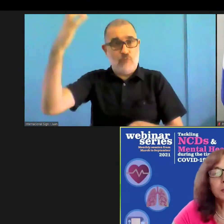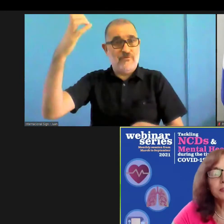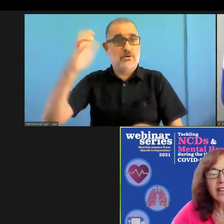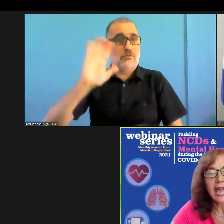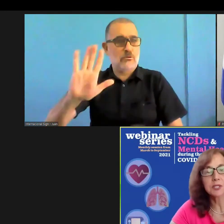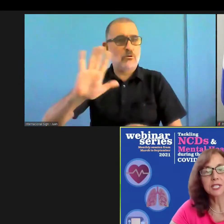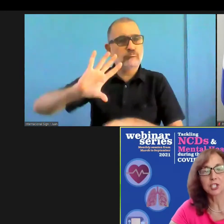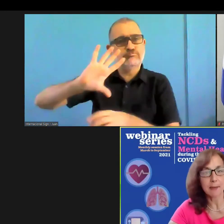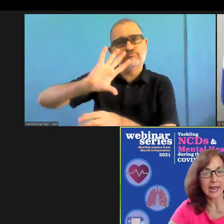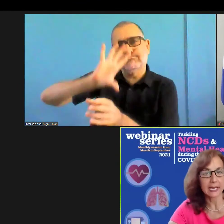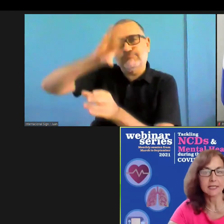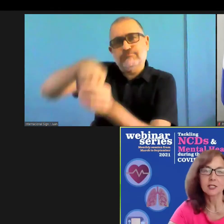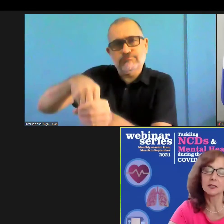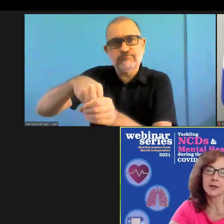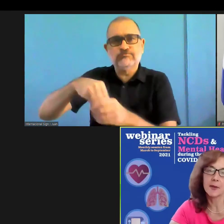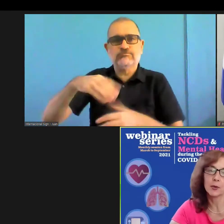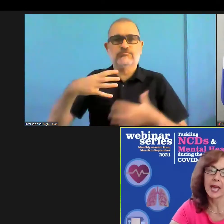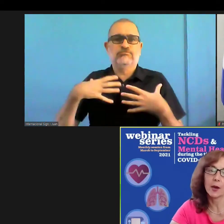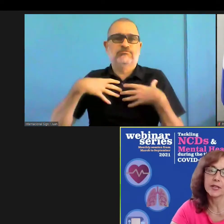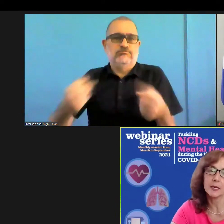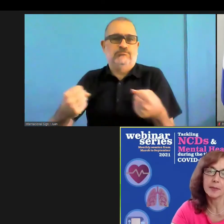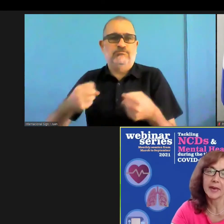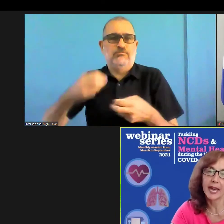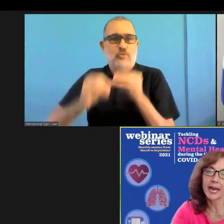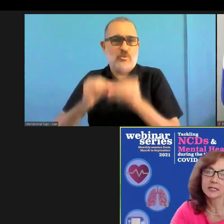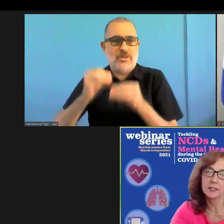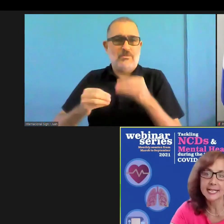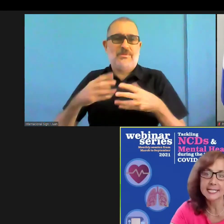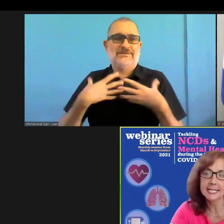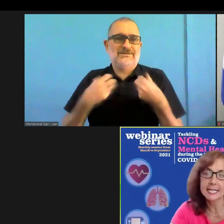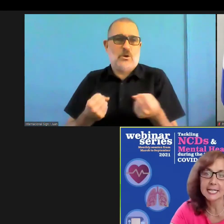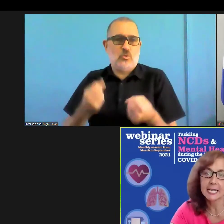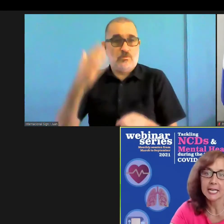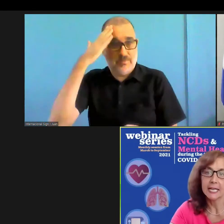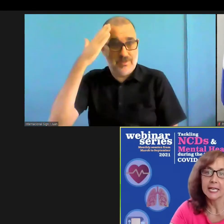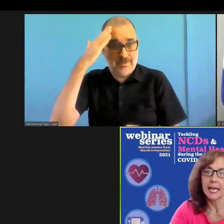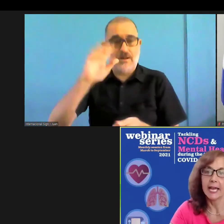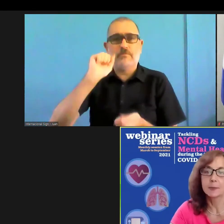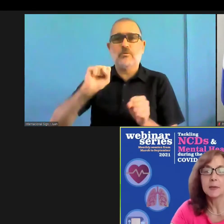We move now to Jamaica to learn how the impact of COVID-19 has been